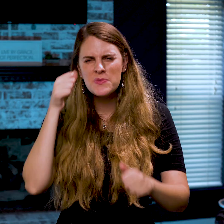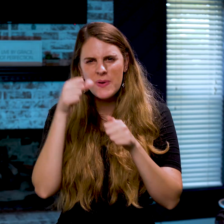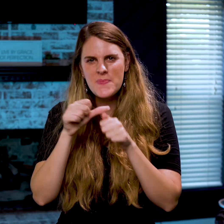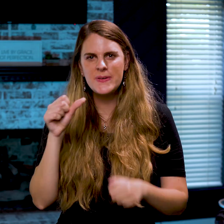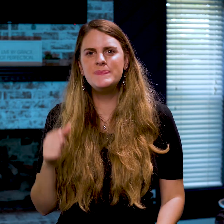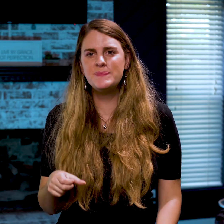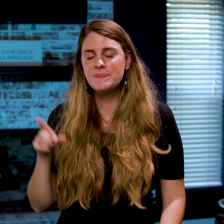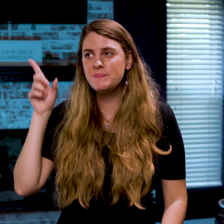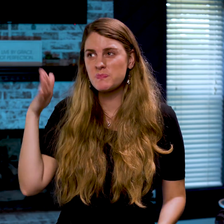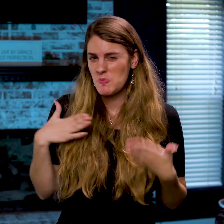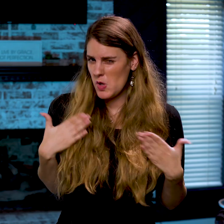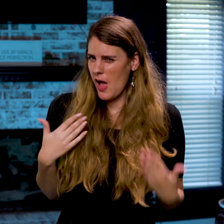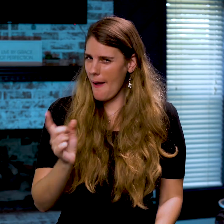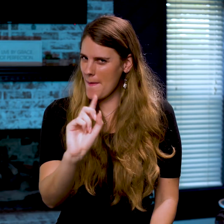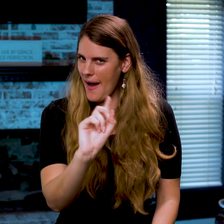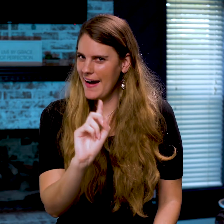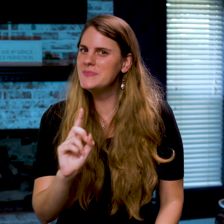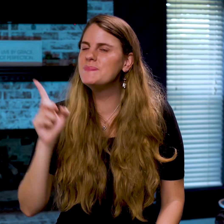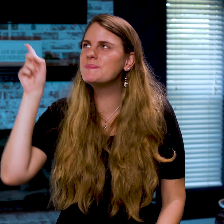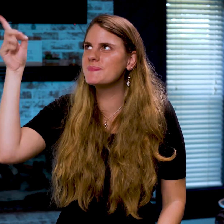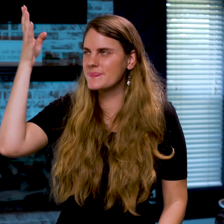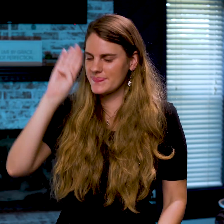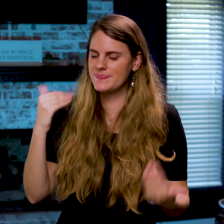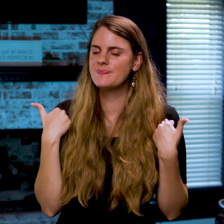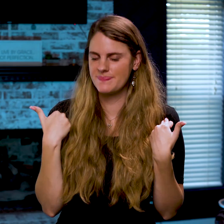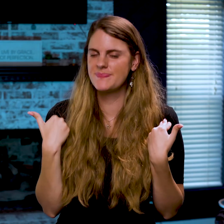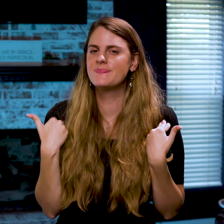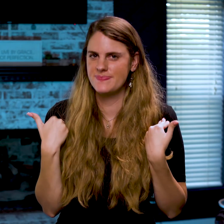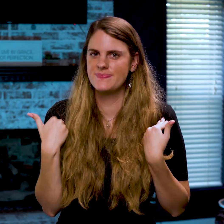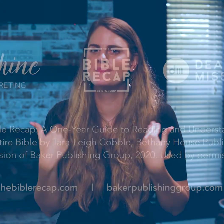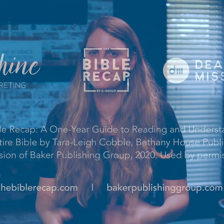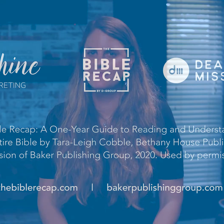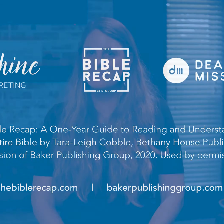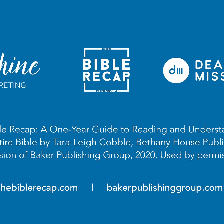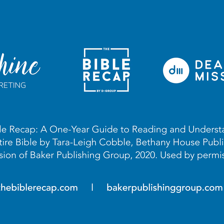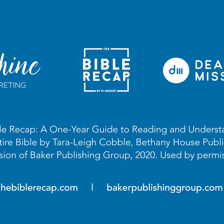He is where the joy is!